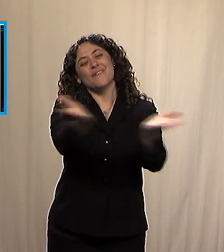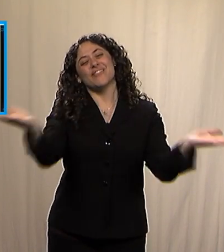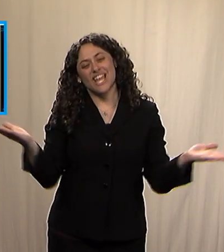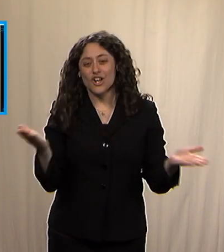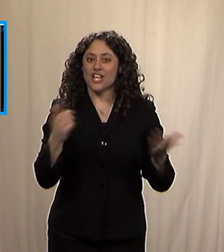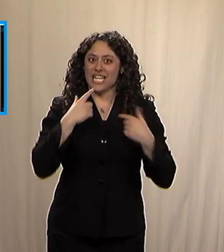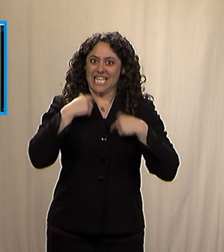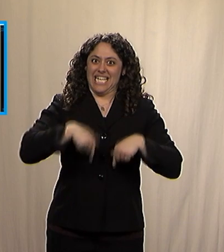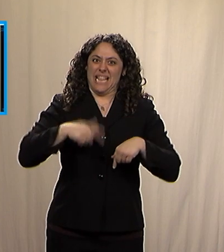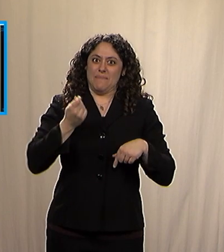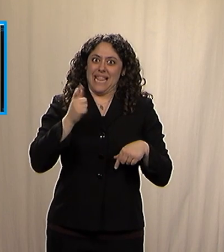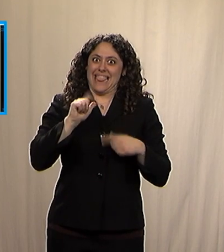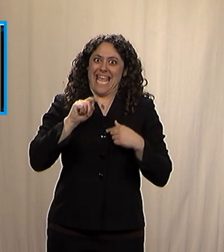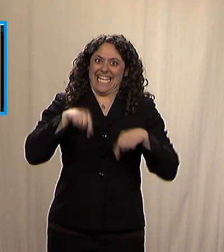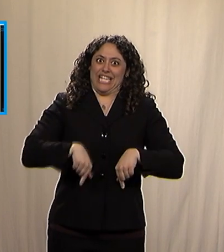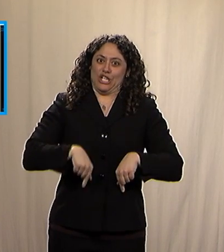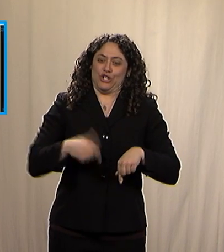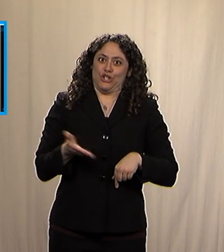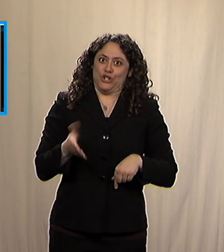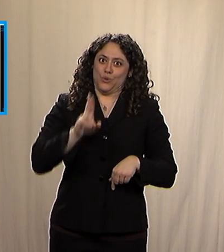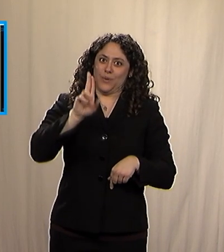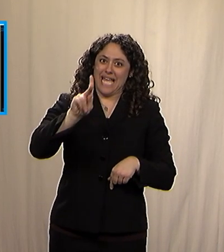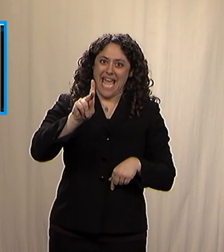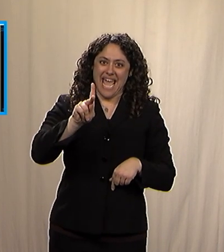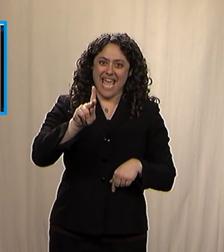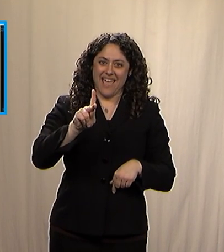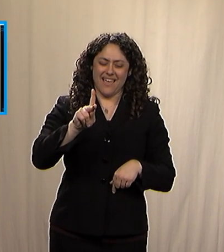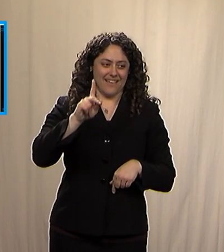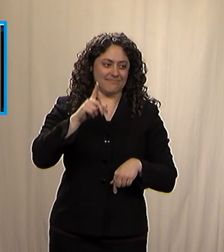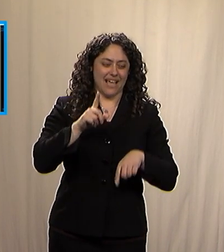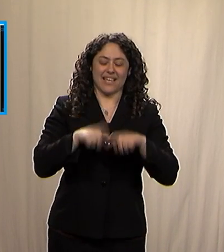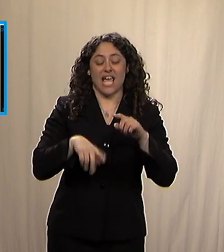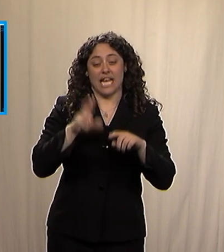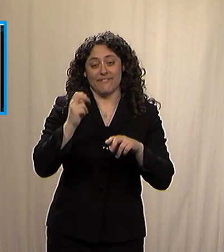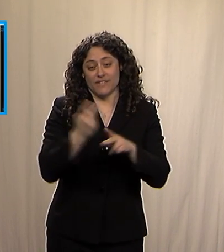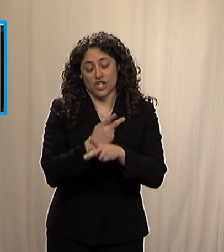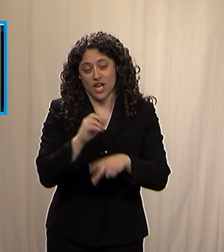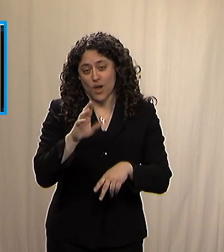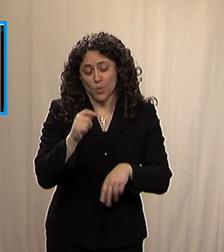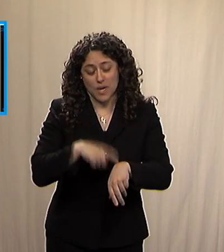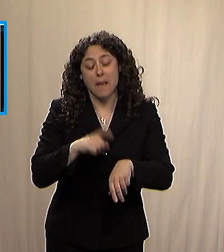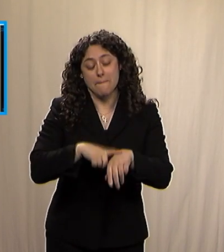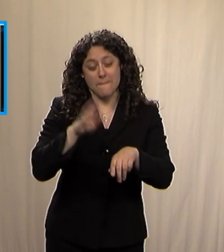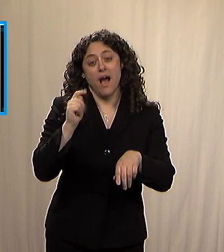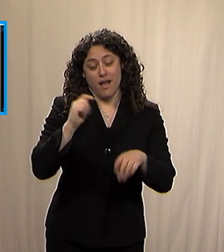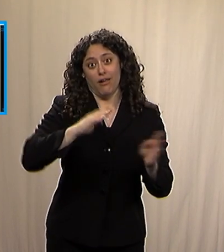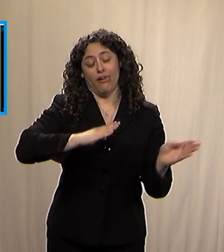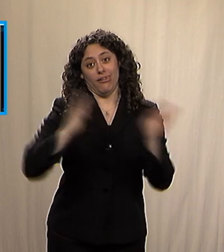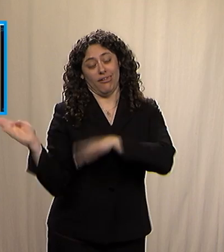What time is it here? I can't even figure out what time it is. It's later.